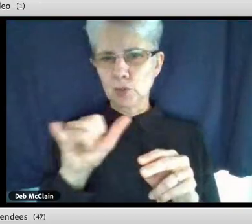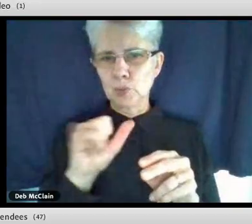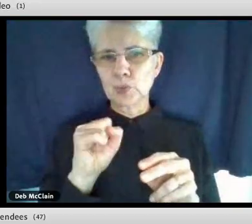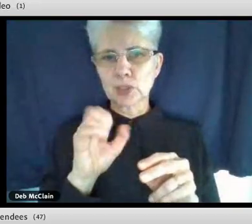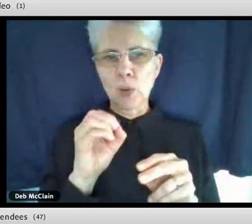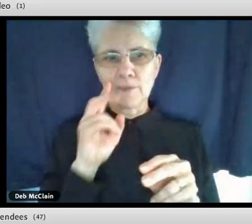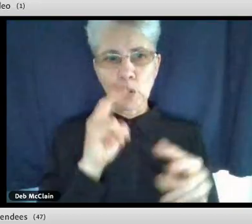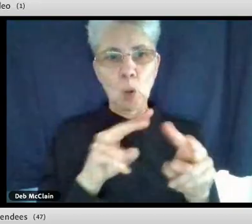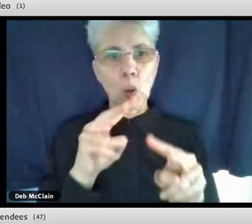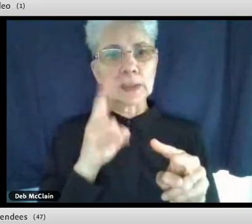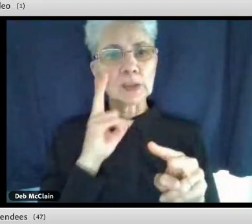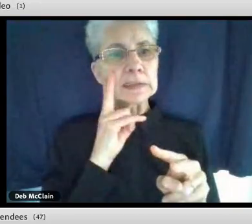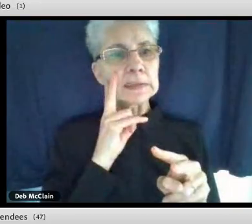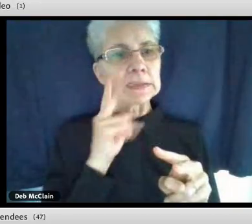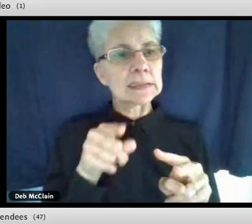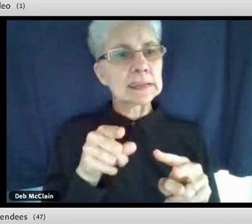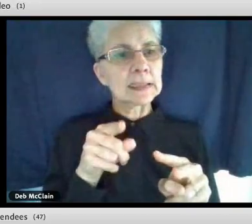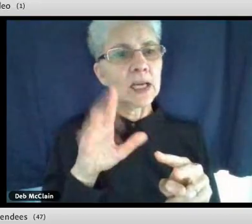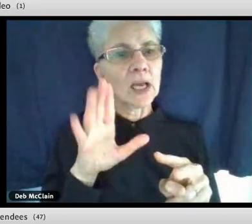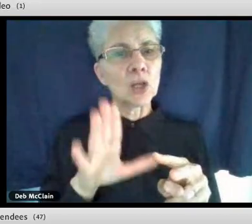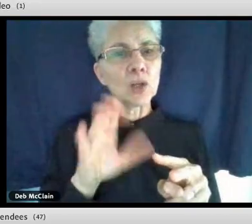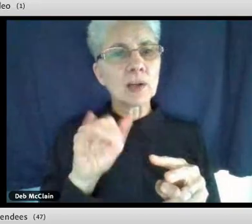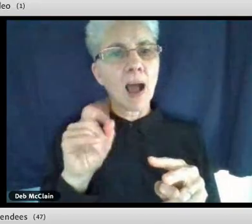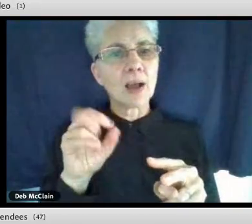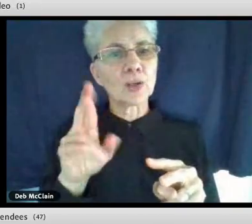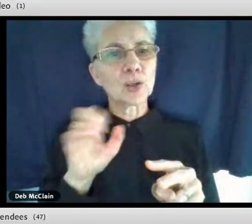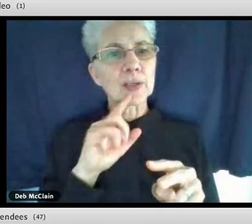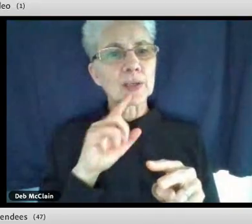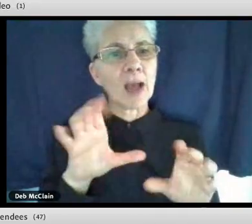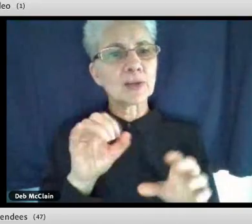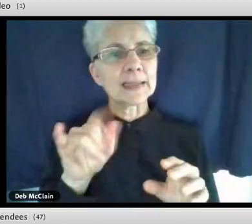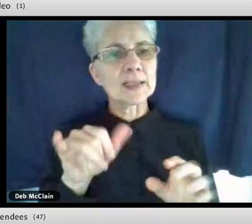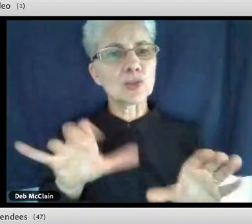so if you look you, can see what your county is doing.